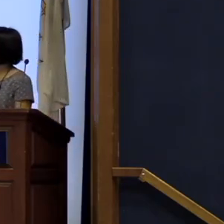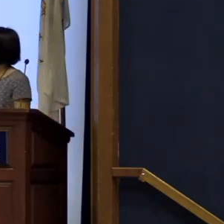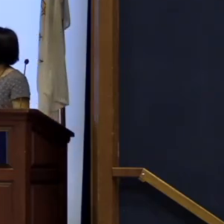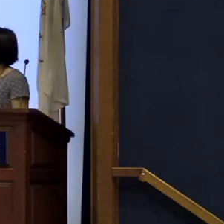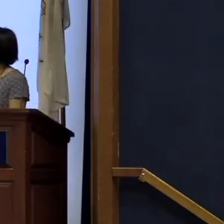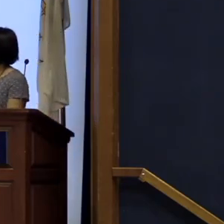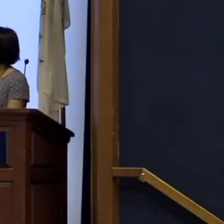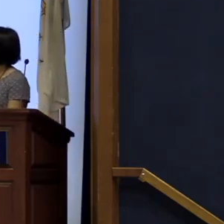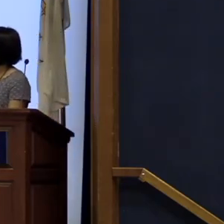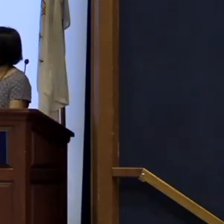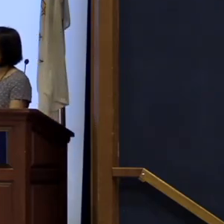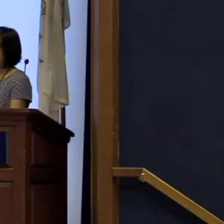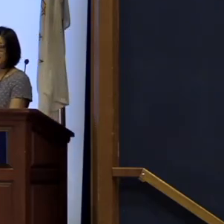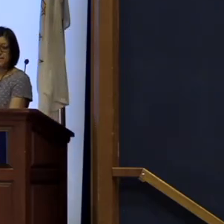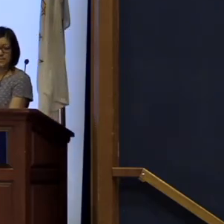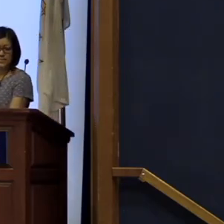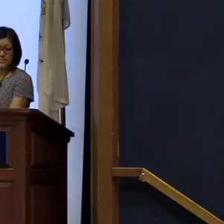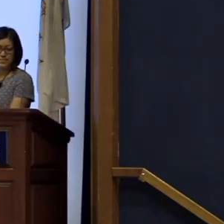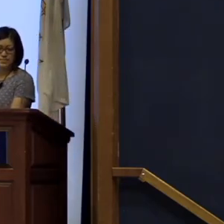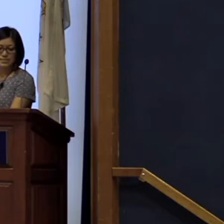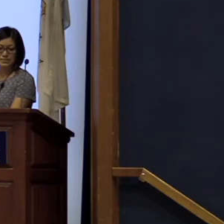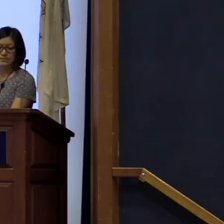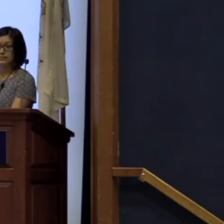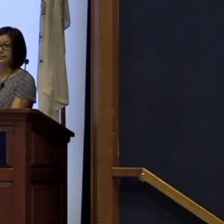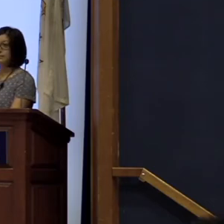We have time for a few questions, so just raise your hand if you'd like to ask